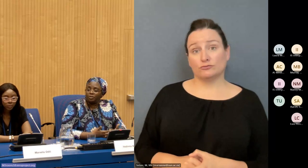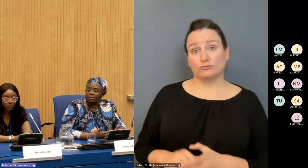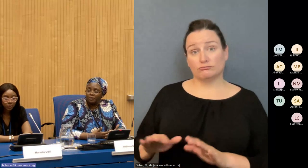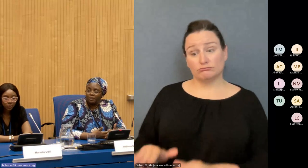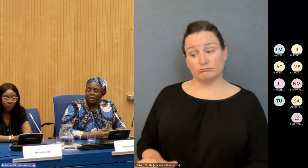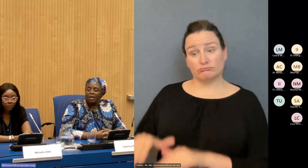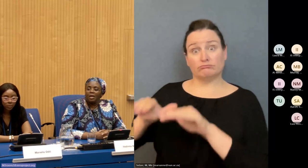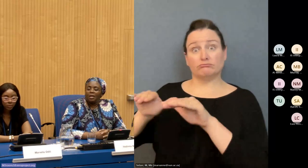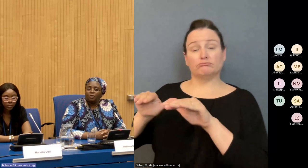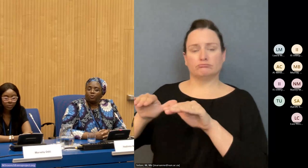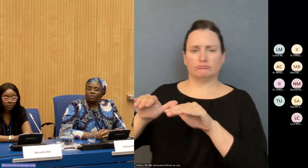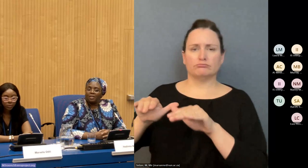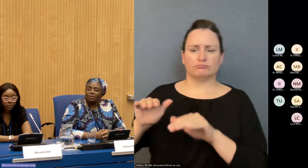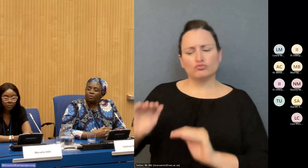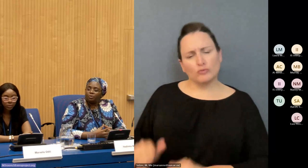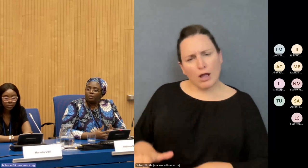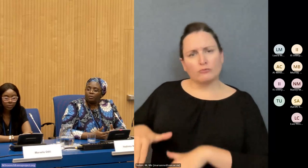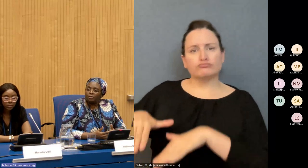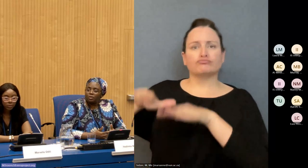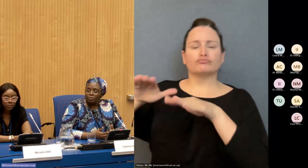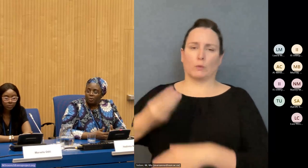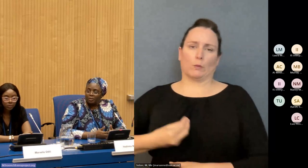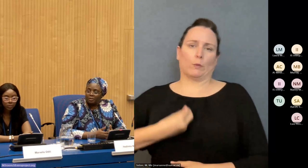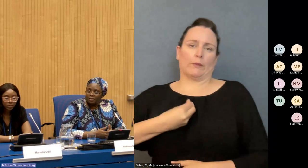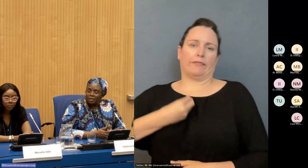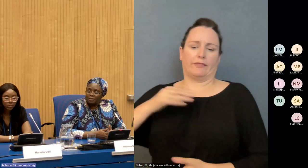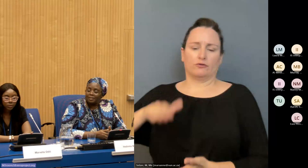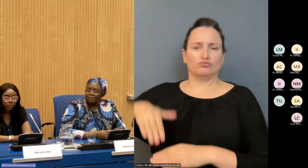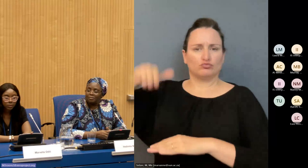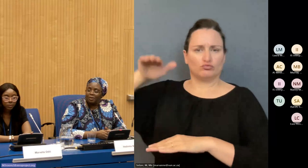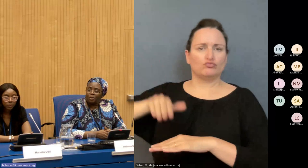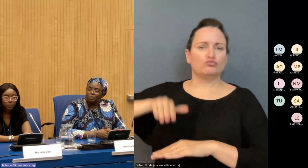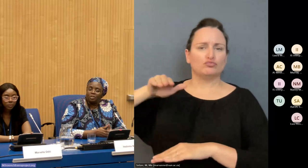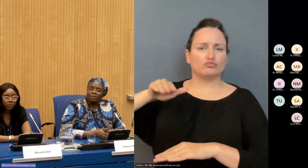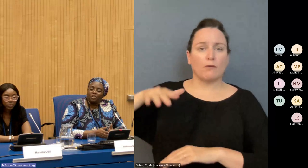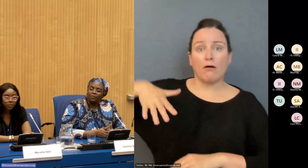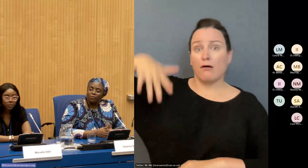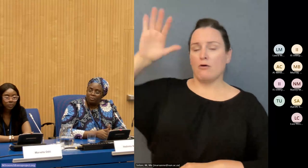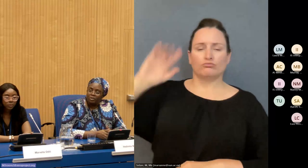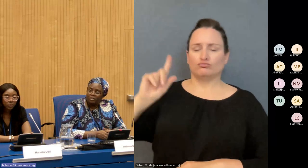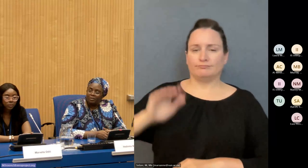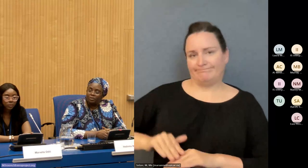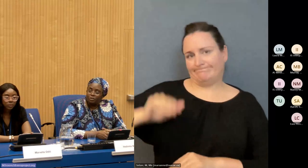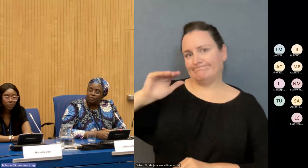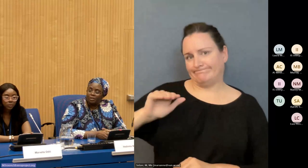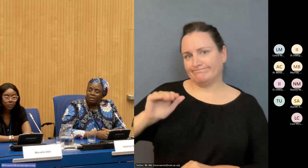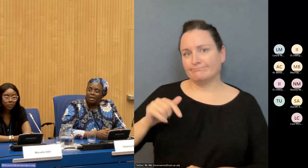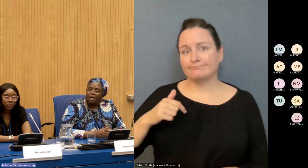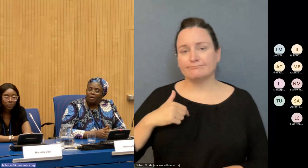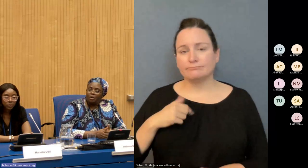adults. The psychosocial support systems that we use, especially for the much younger children,